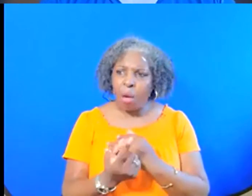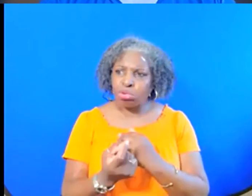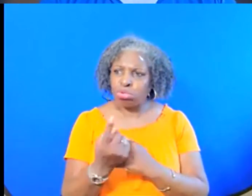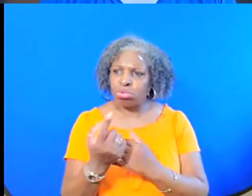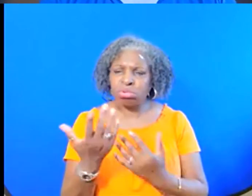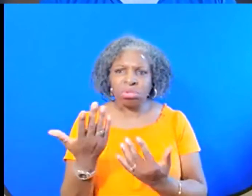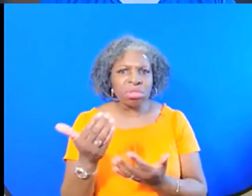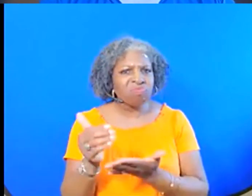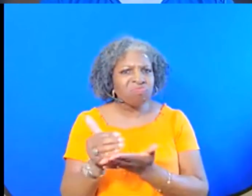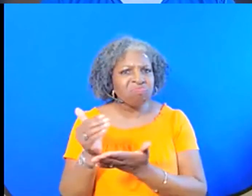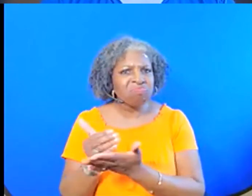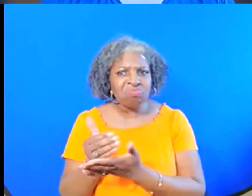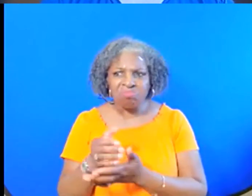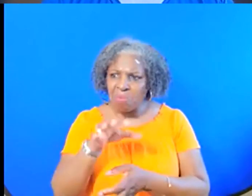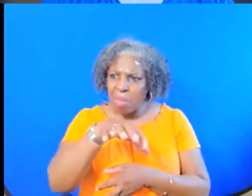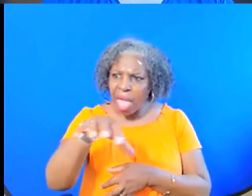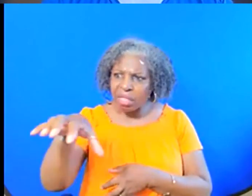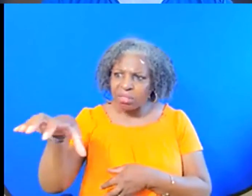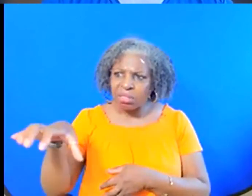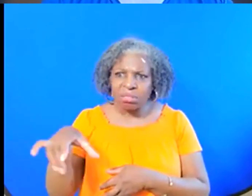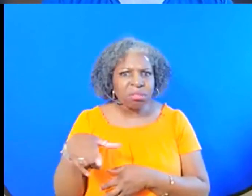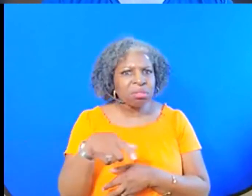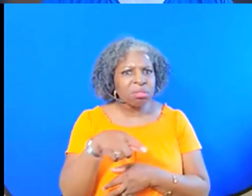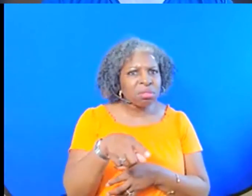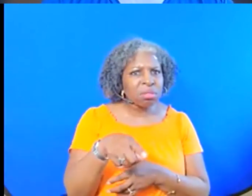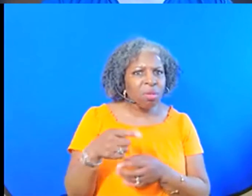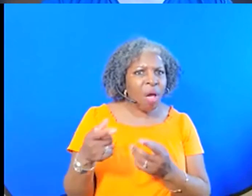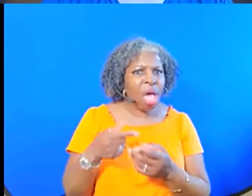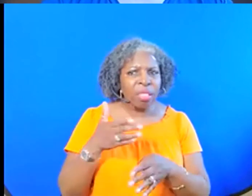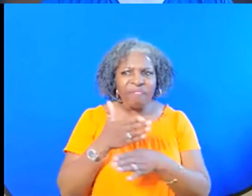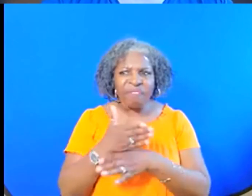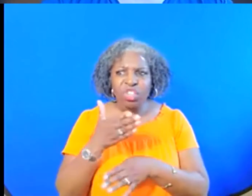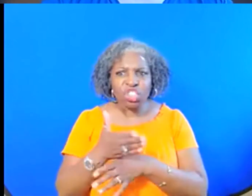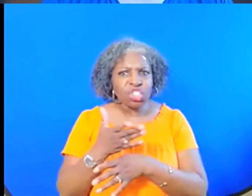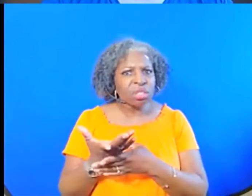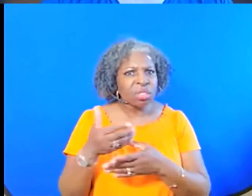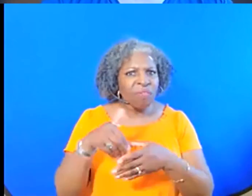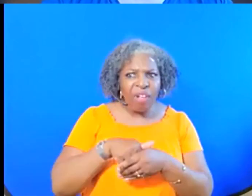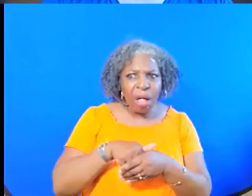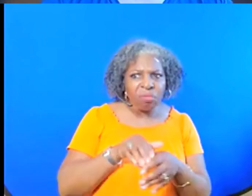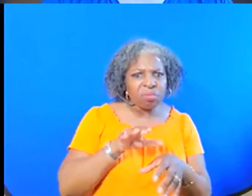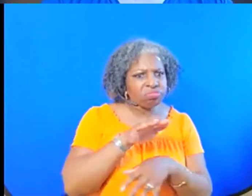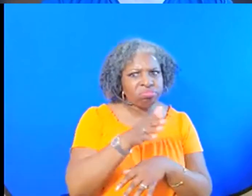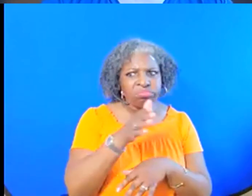these places with other with other functions. So yeah, that's, that's my,